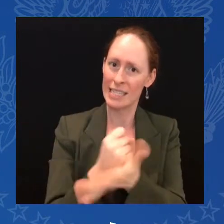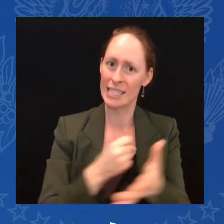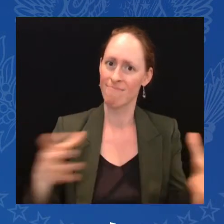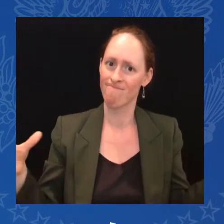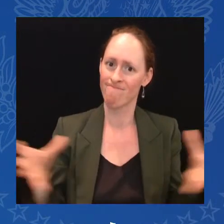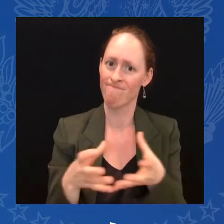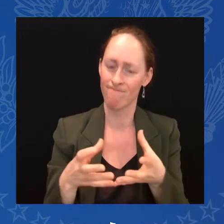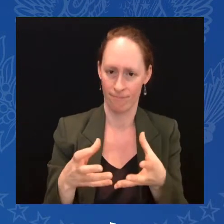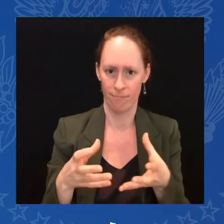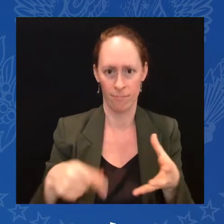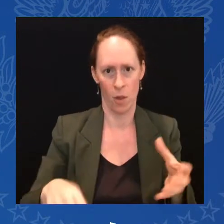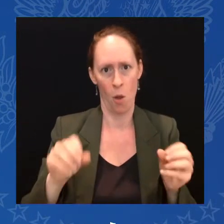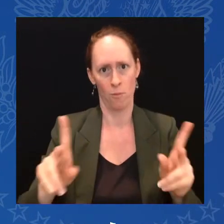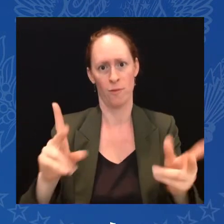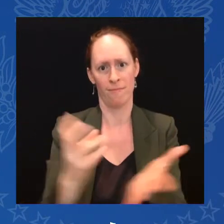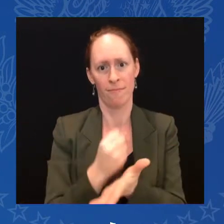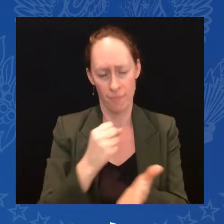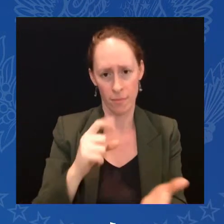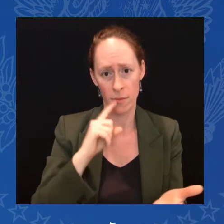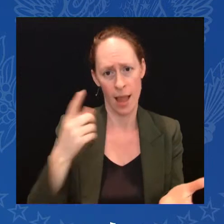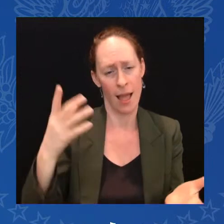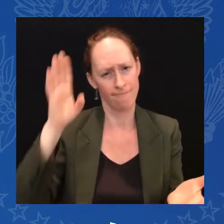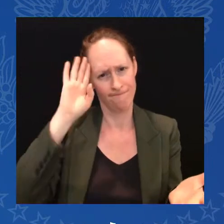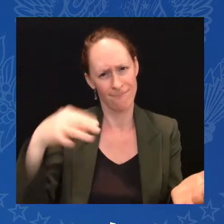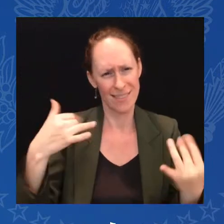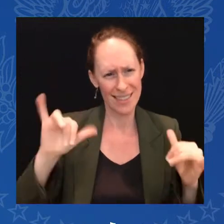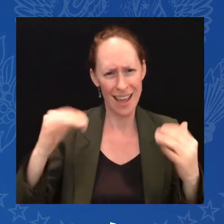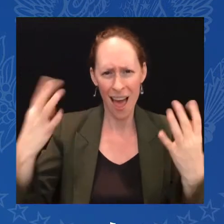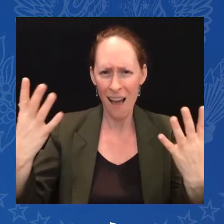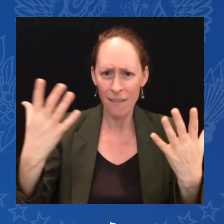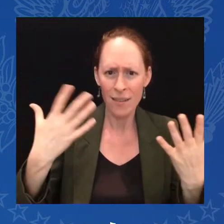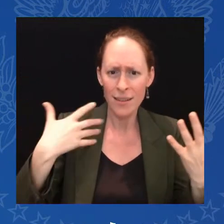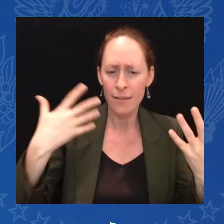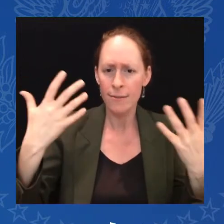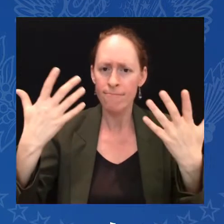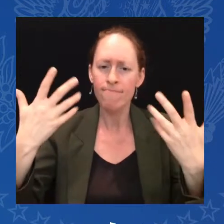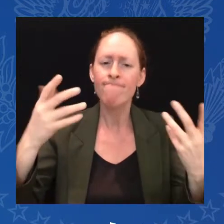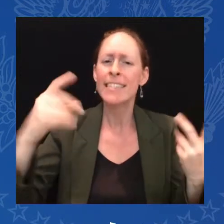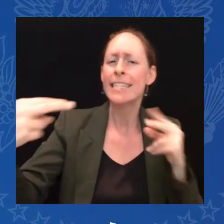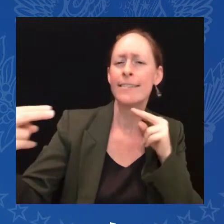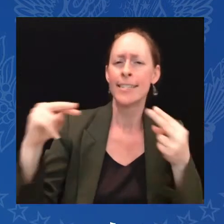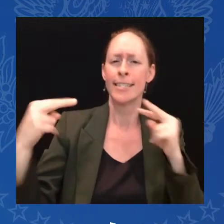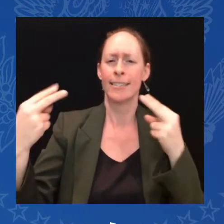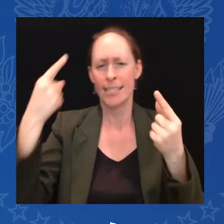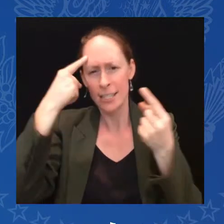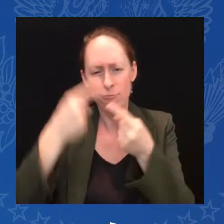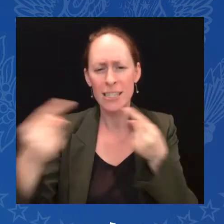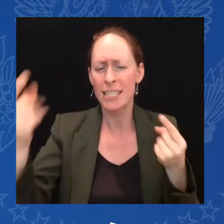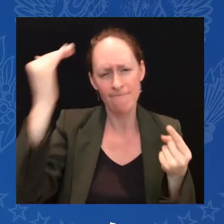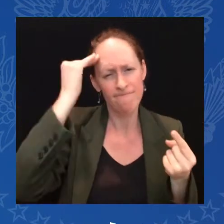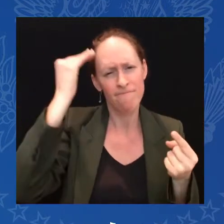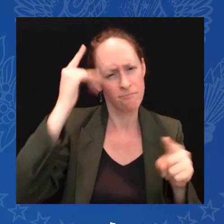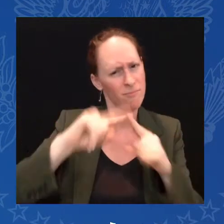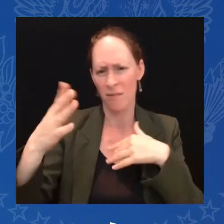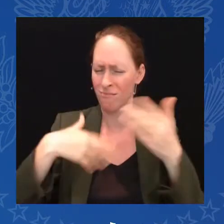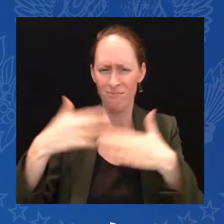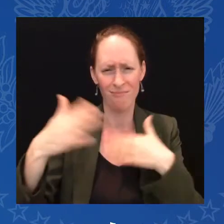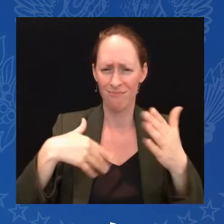You know, for all the disagreements we have, we got to remember: At the end of the day, we're friends. That's how it's always been.